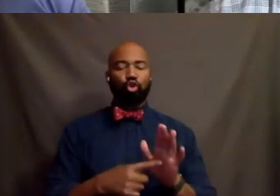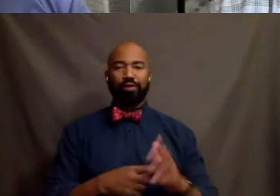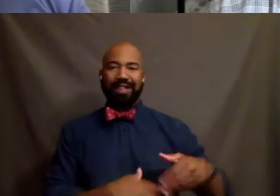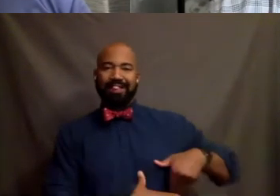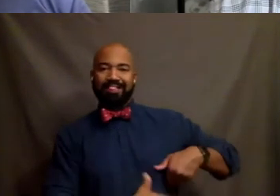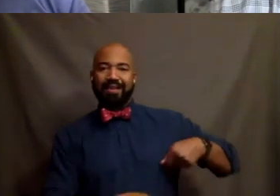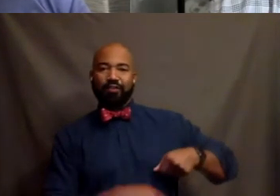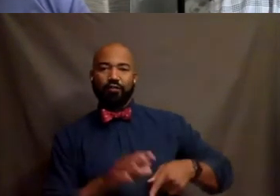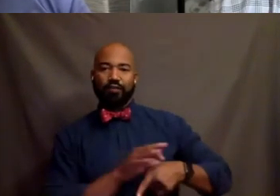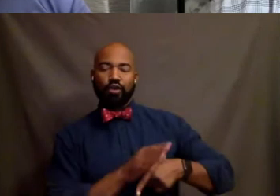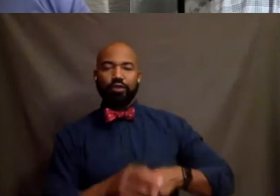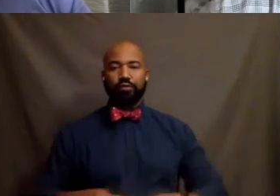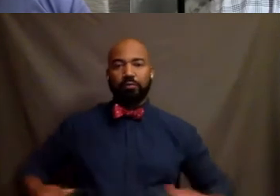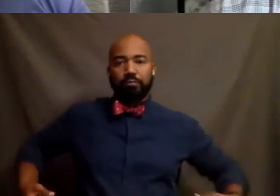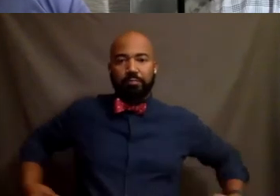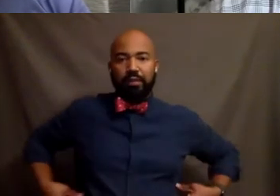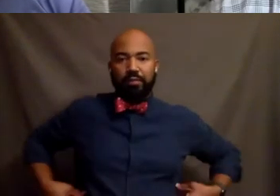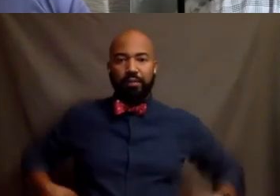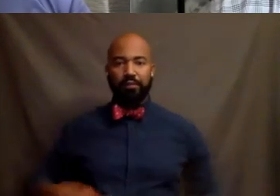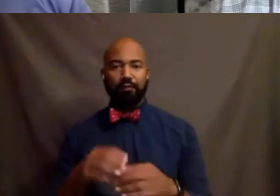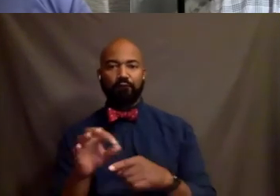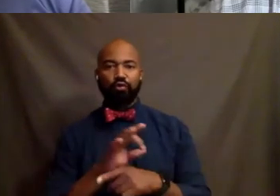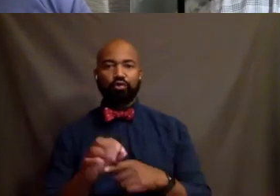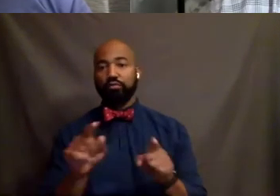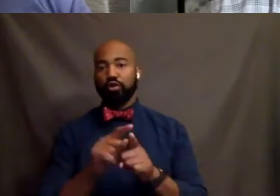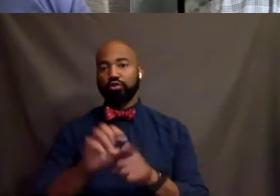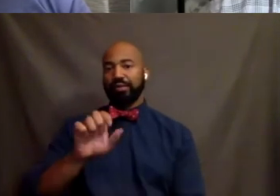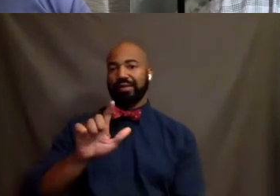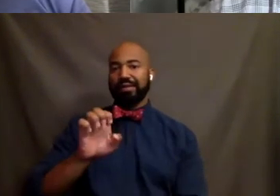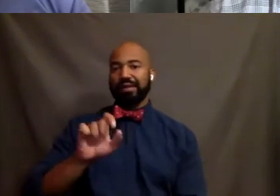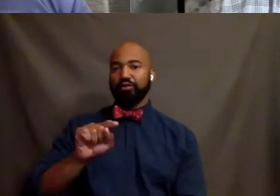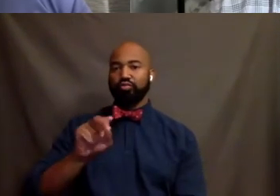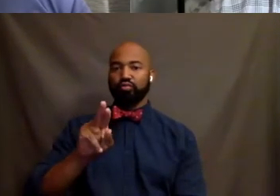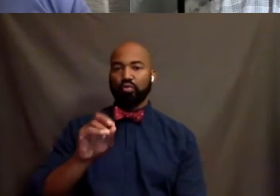So that's something that you can anticipate having done every two to three months or every year